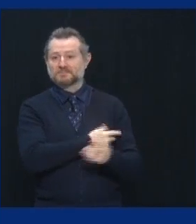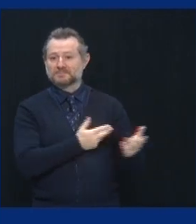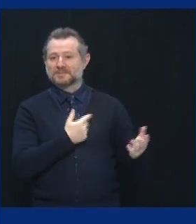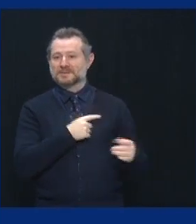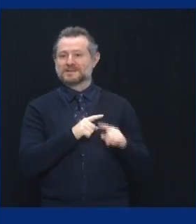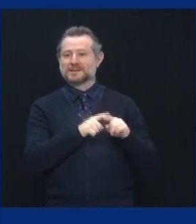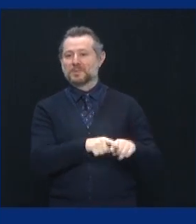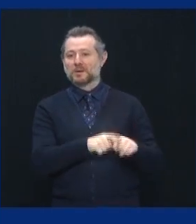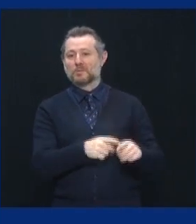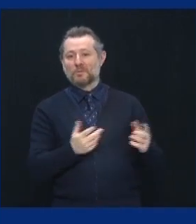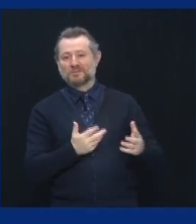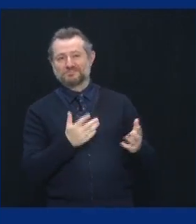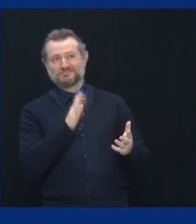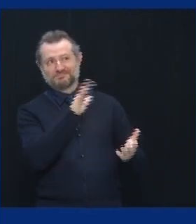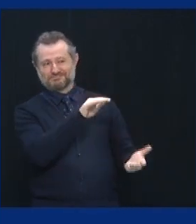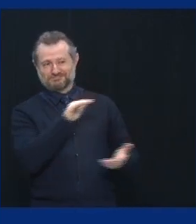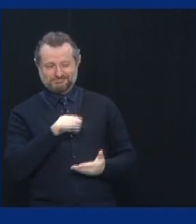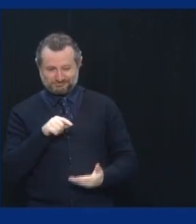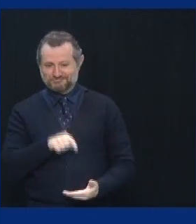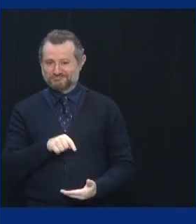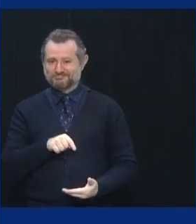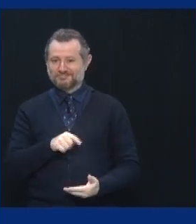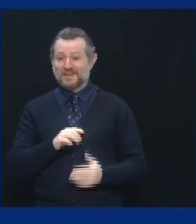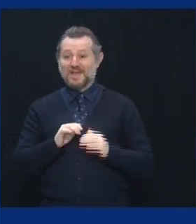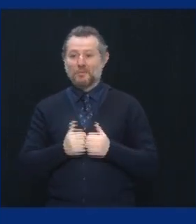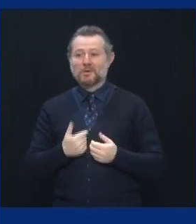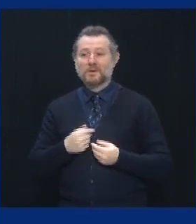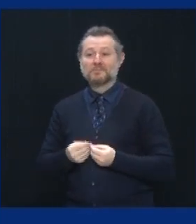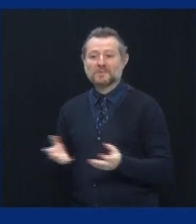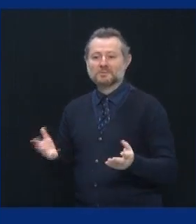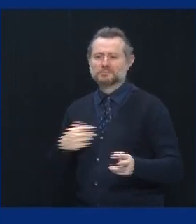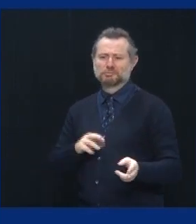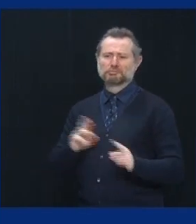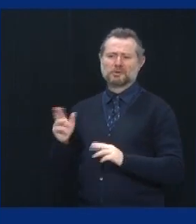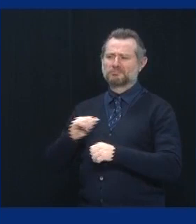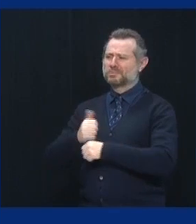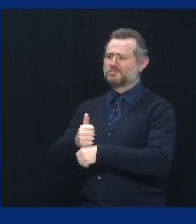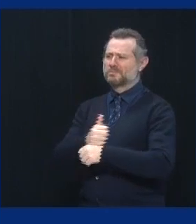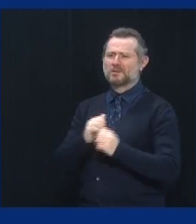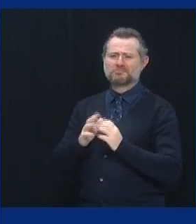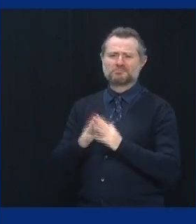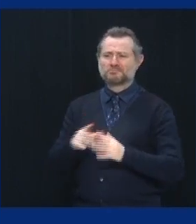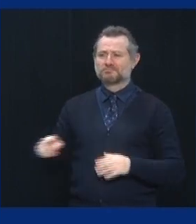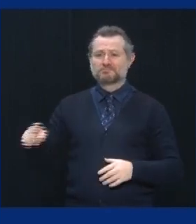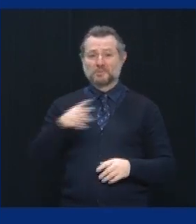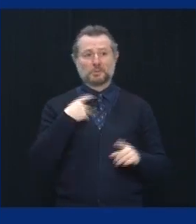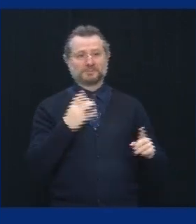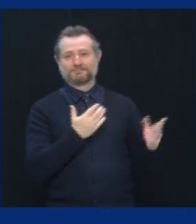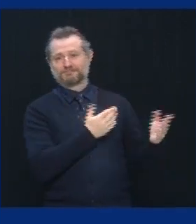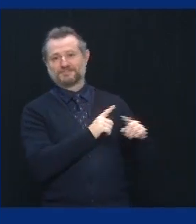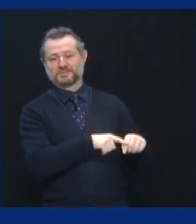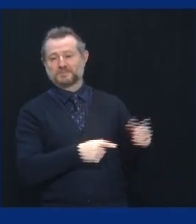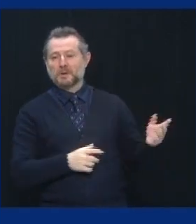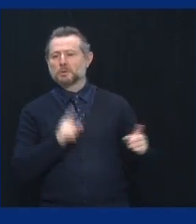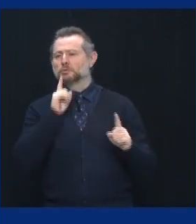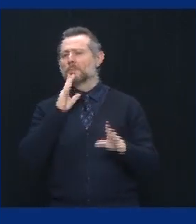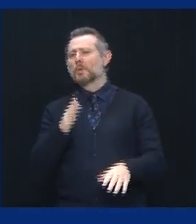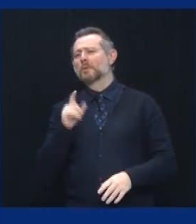WE COULD DO 100,000 DOSAGES PER DAY EASILY. SO WE'RE DEPENDENT ON THE SUPPLY. WE HAVE THE DISTRIBUTION